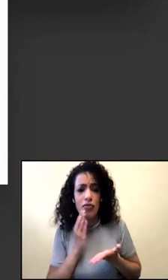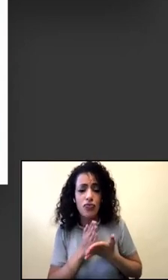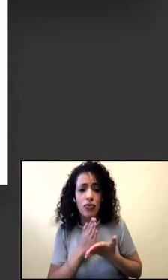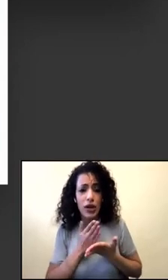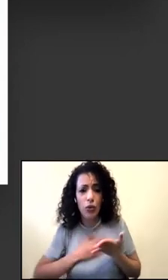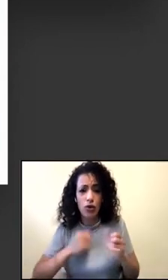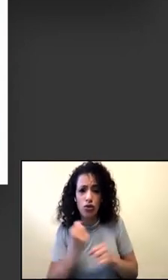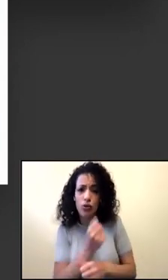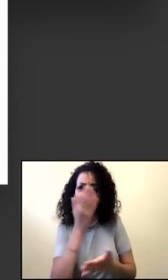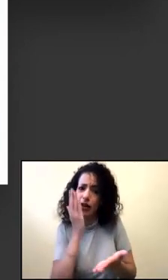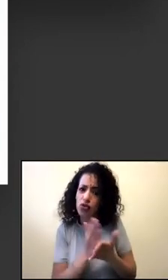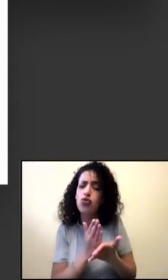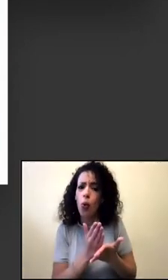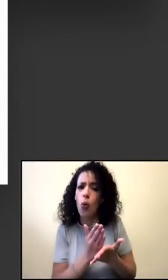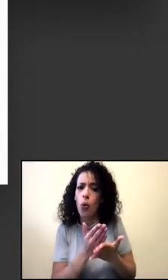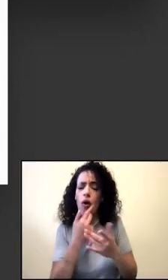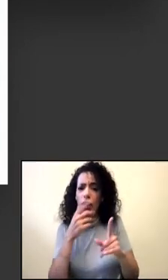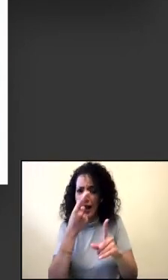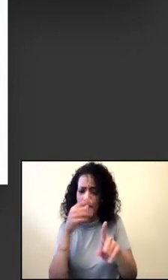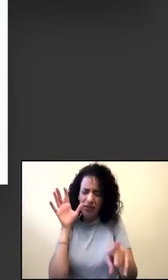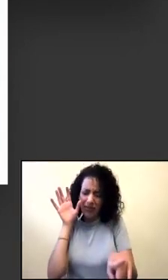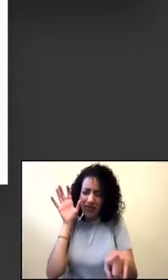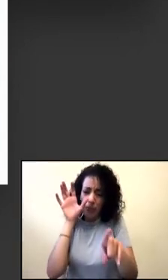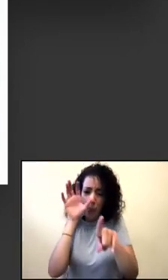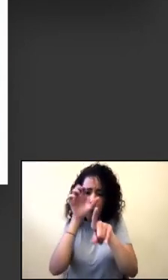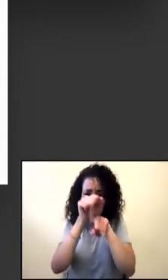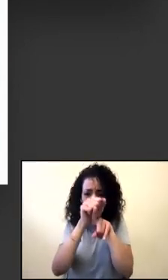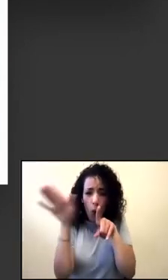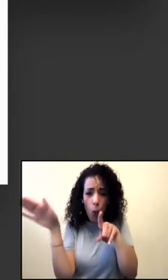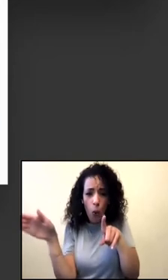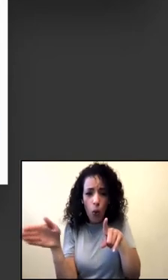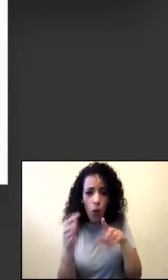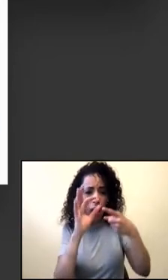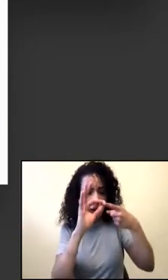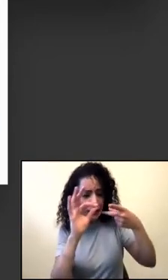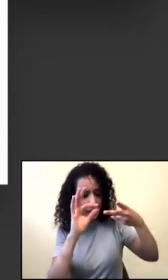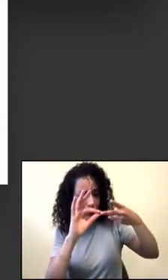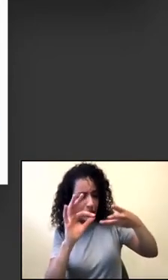the momentousness of the details of those stories and reflections and and elevate that in some way.